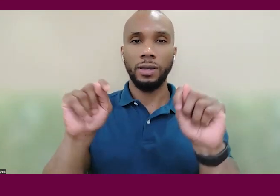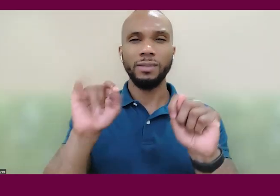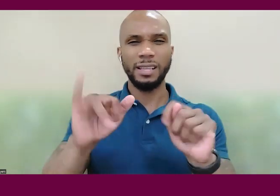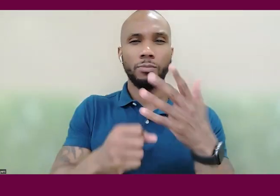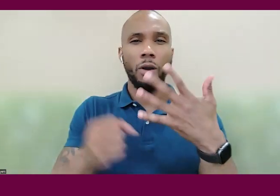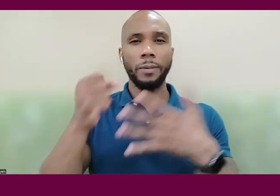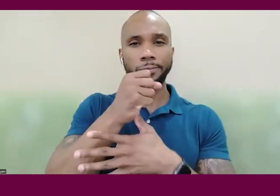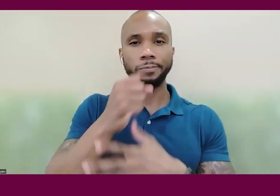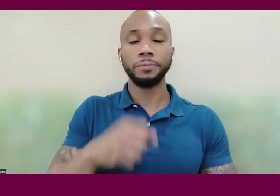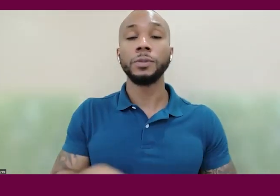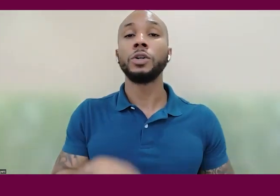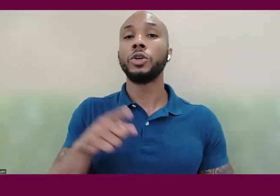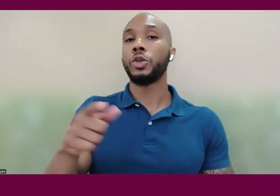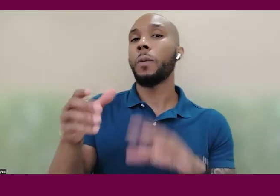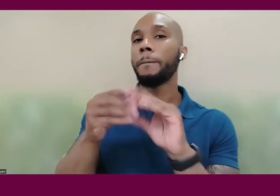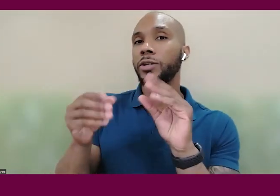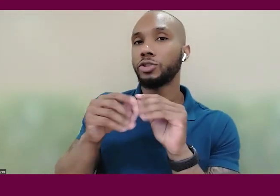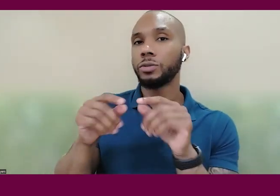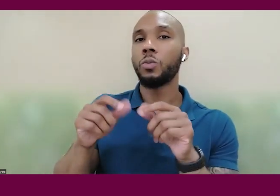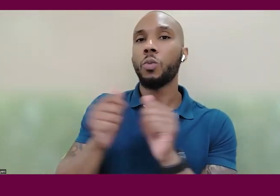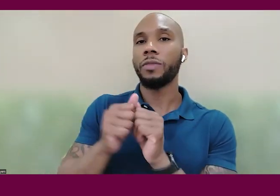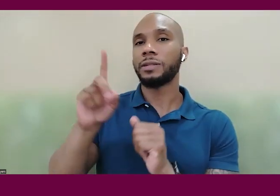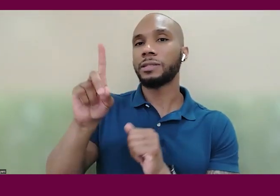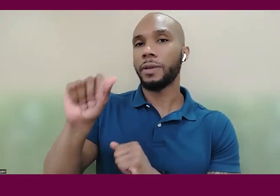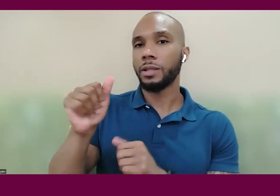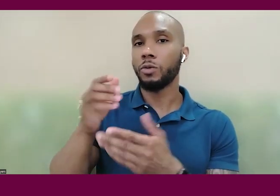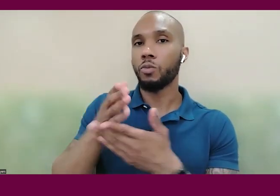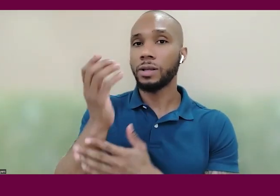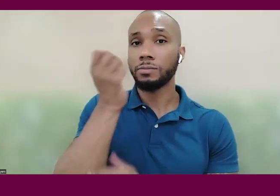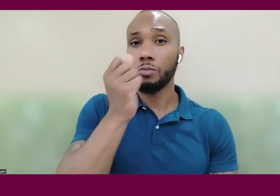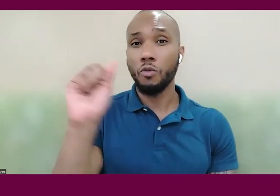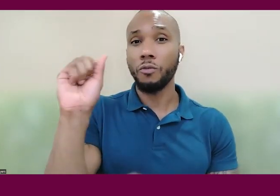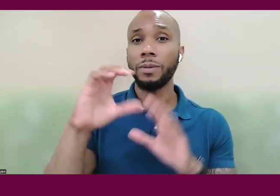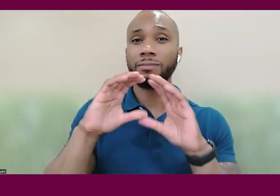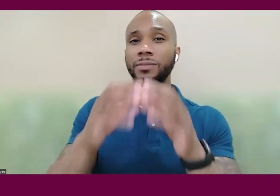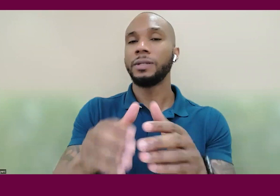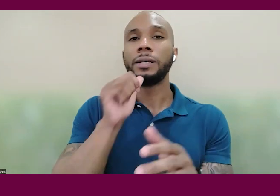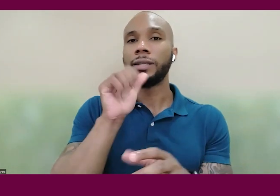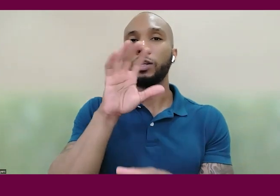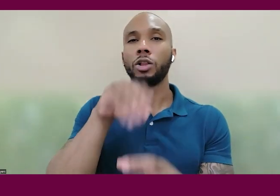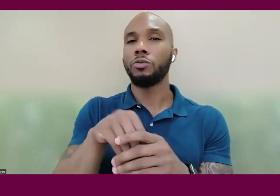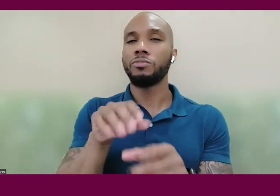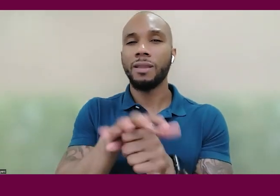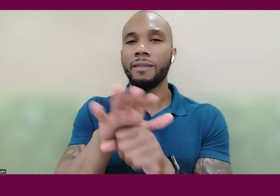Ashley Inkumsah: You mentioned that, with the Disability Rights movement, that it didn't include enough young people.